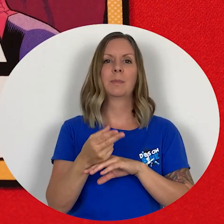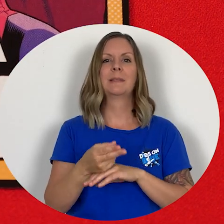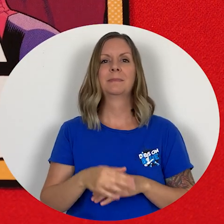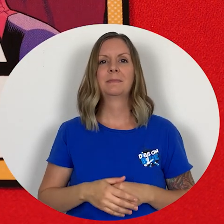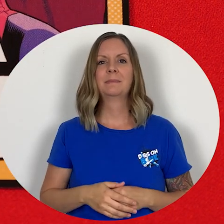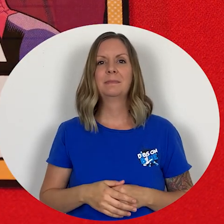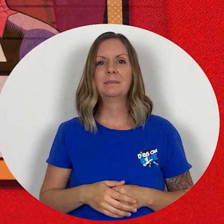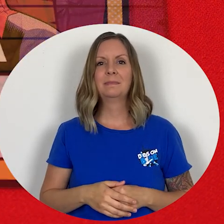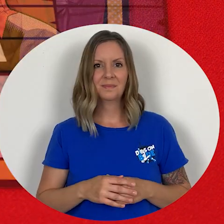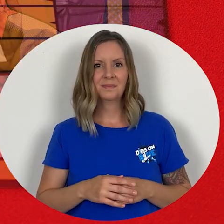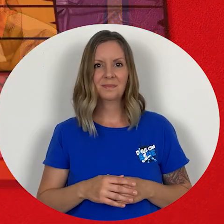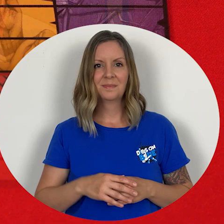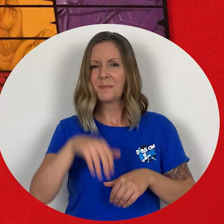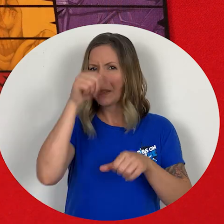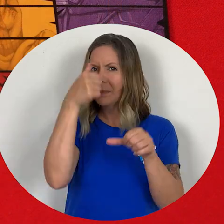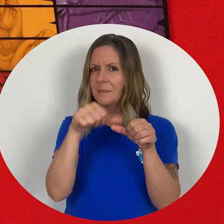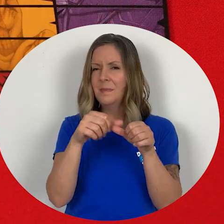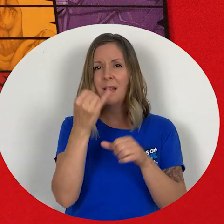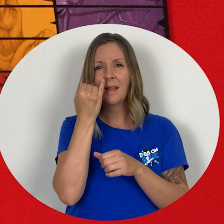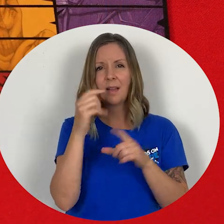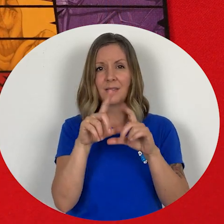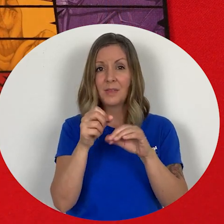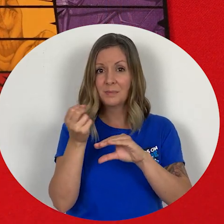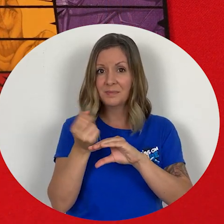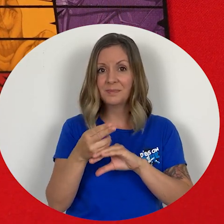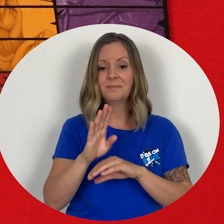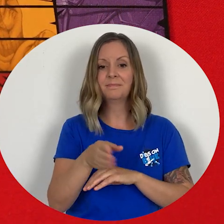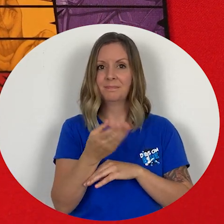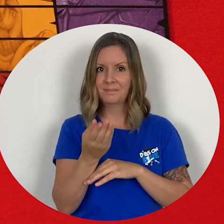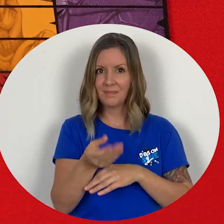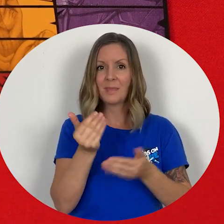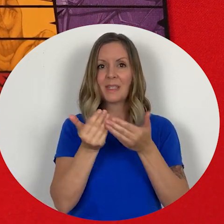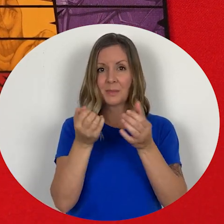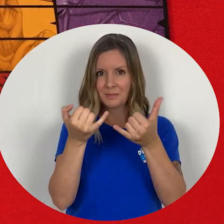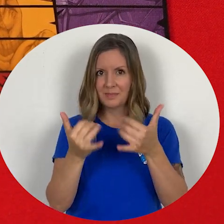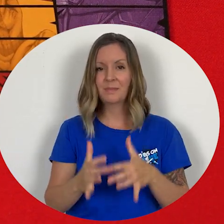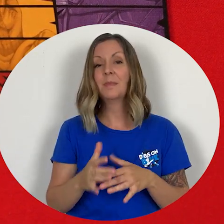is defeated. Remember, any time a card is defeated, you place it face-up in front of